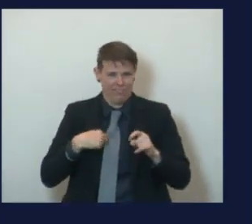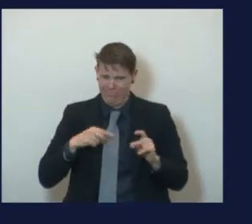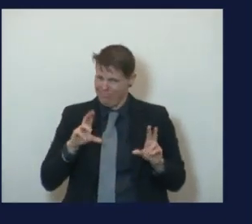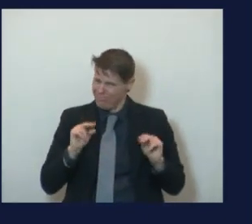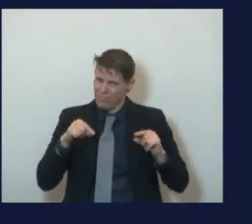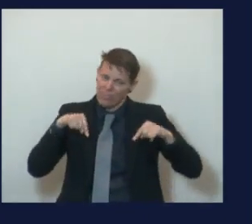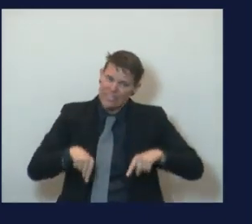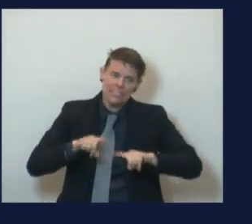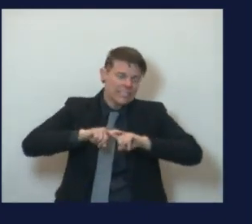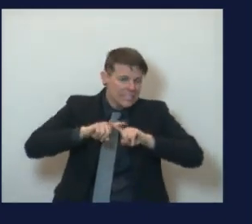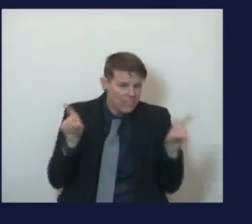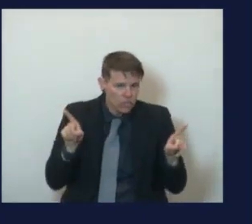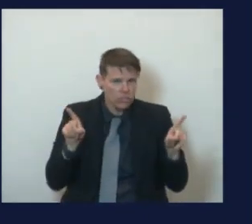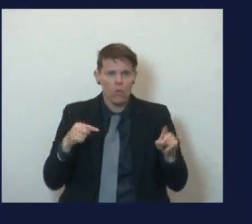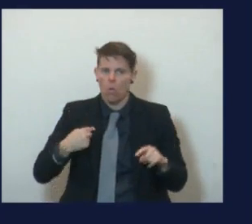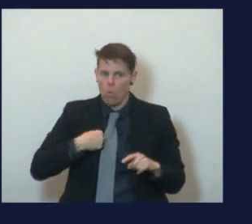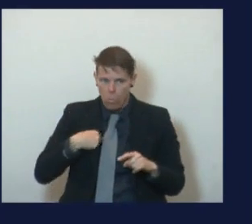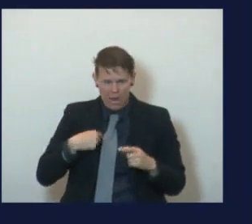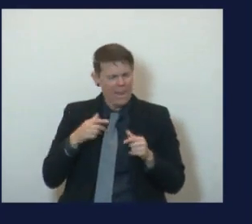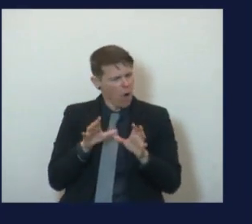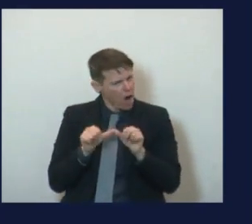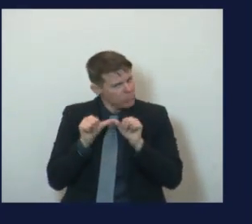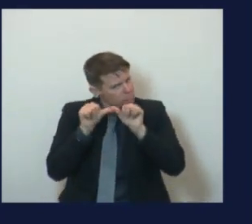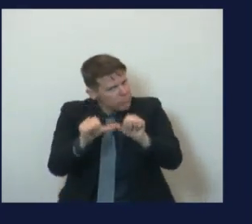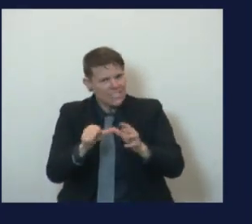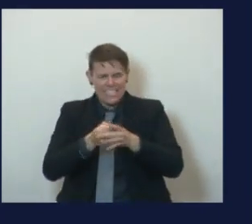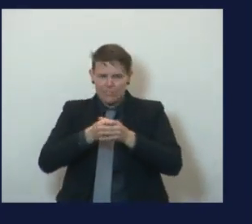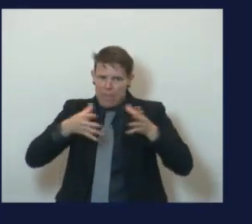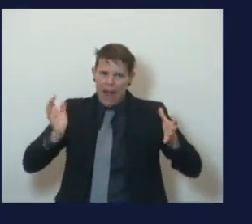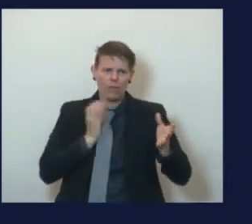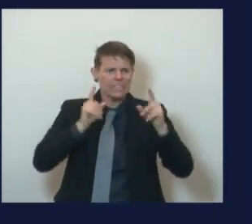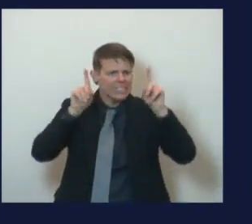WITHOUT ALL OF THE SYMPTOMS, YOU CAN’T GET TESTED.